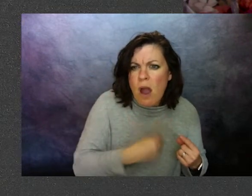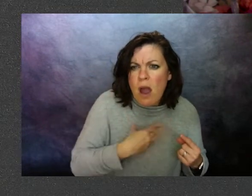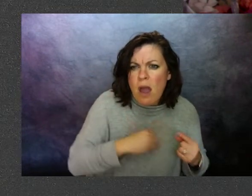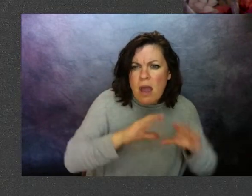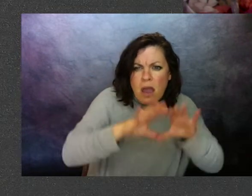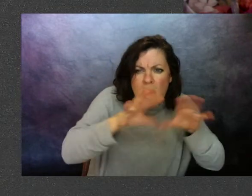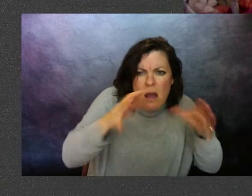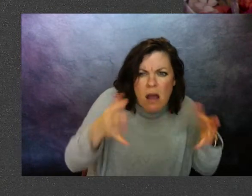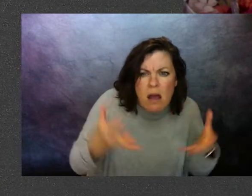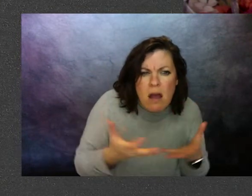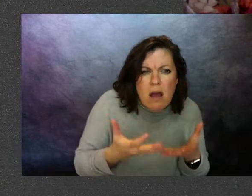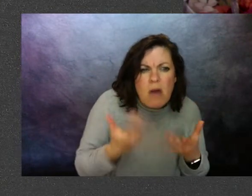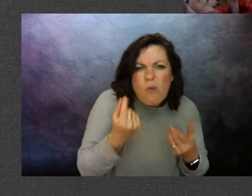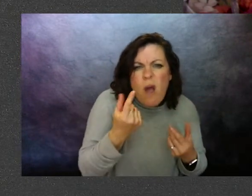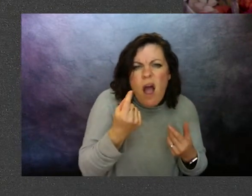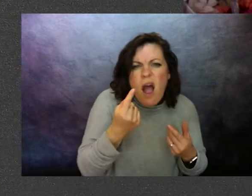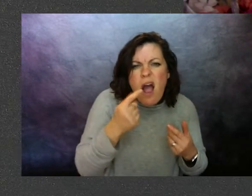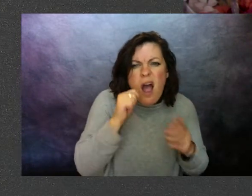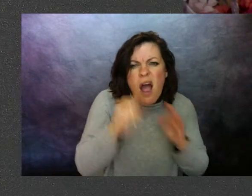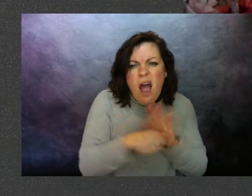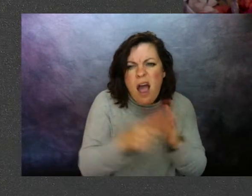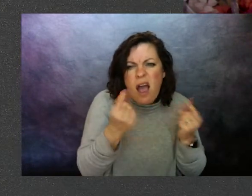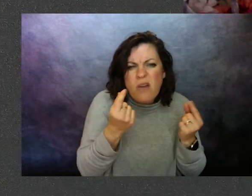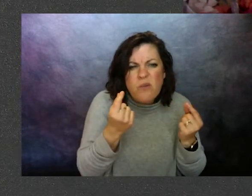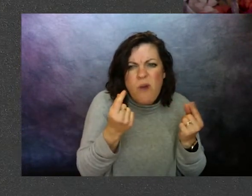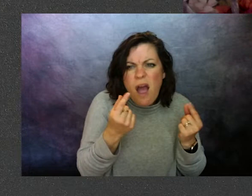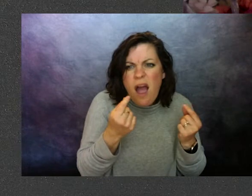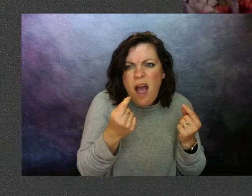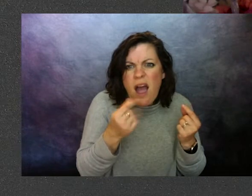What do you think is hidden in the bush? It's a skunk.